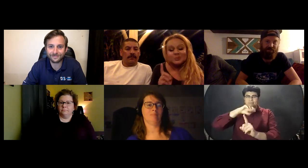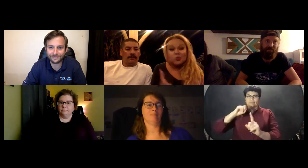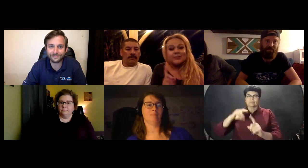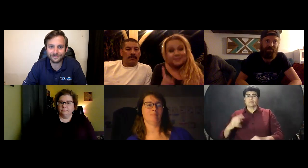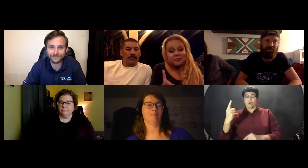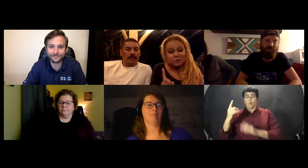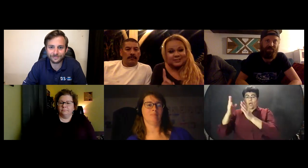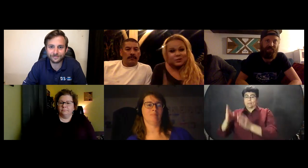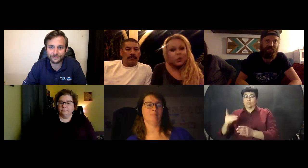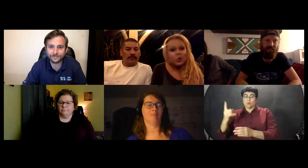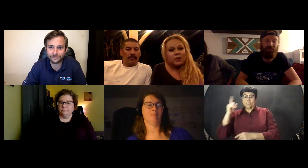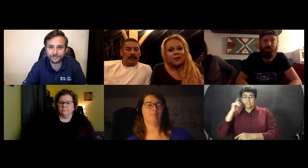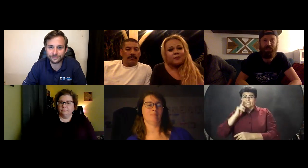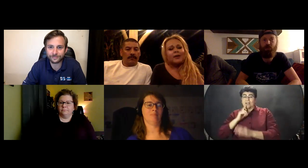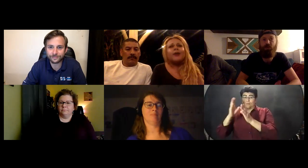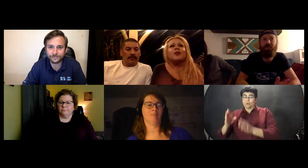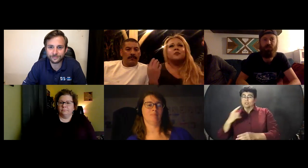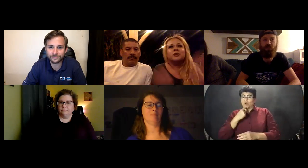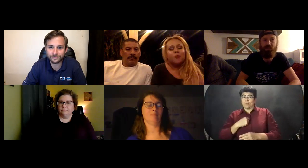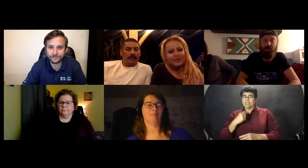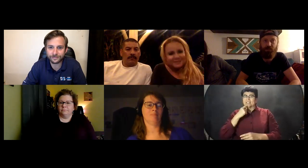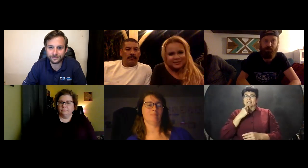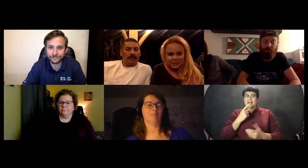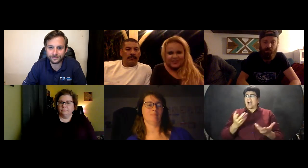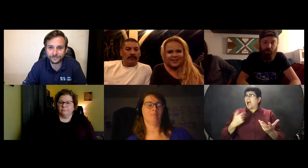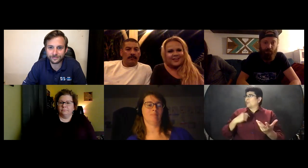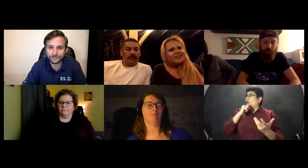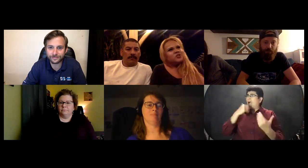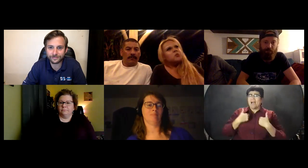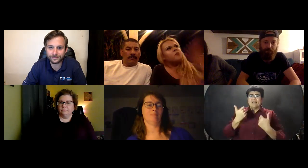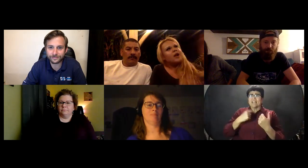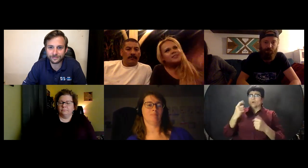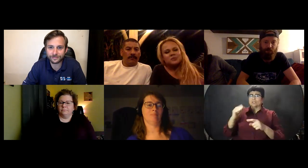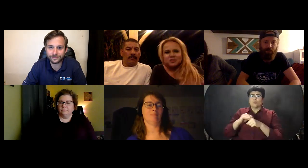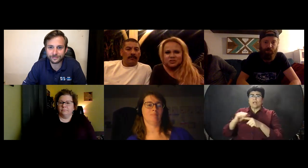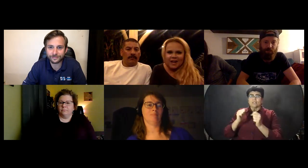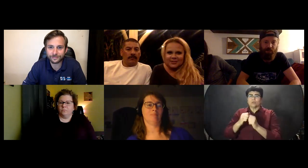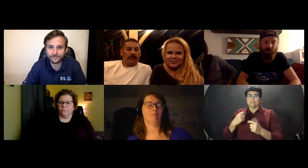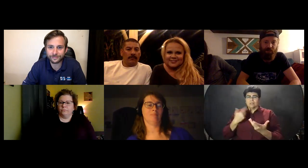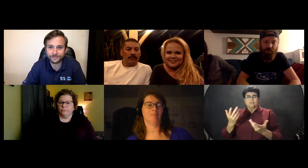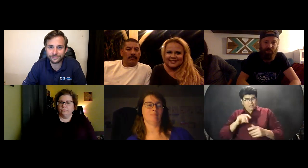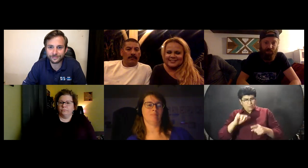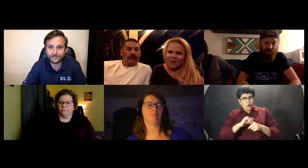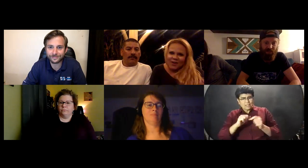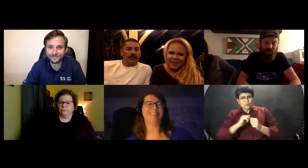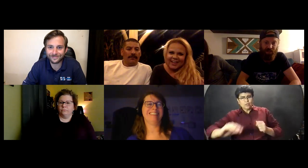one deaf person told me i'm like i don't have nobody to practice with let me practice with your child i said